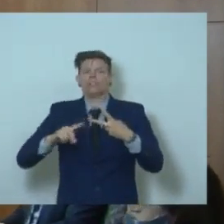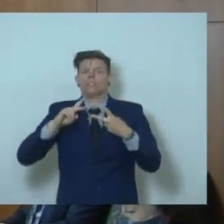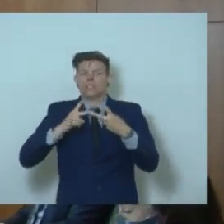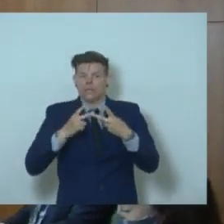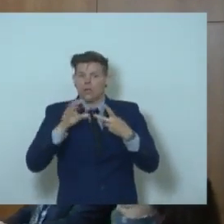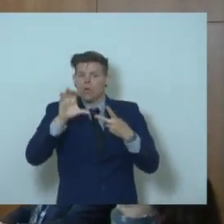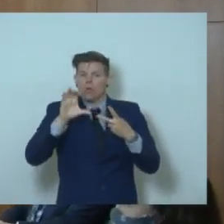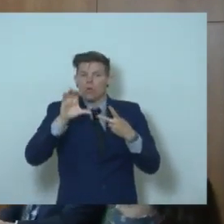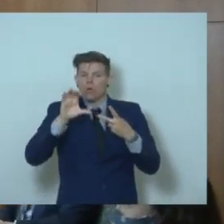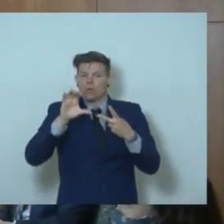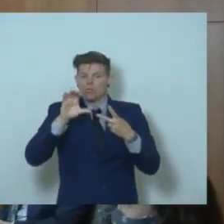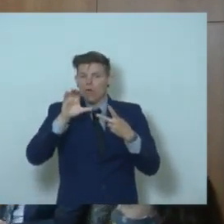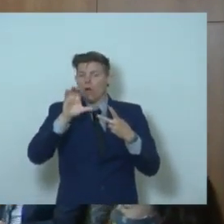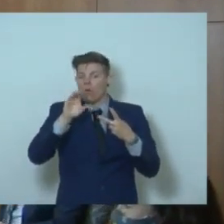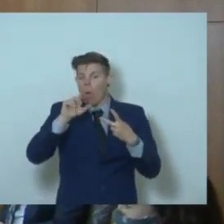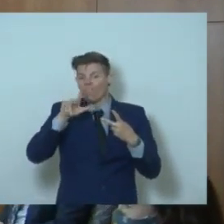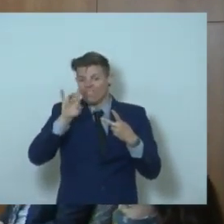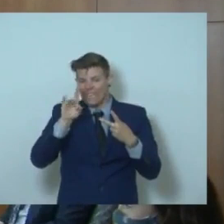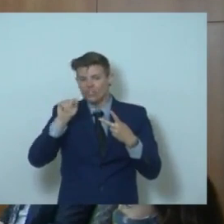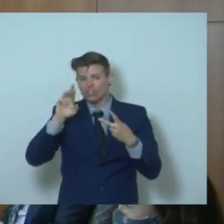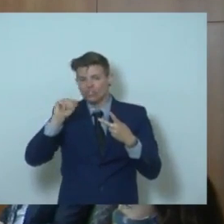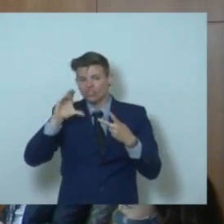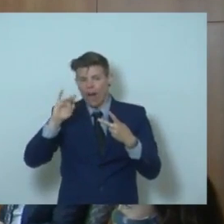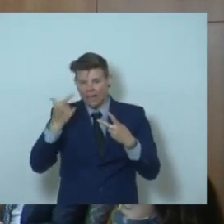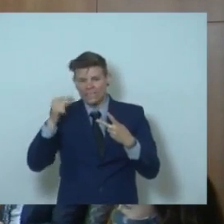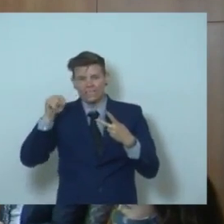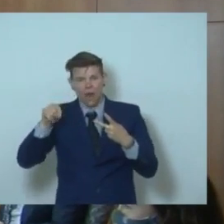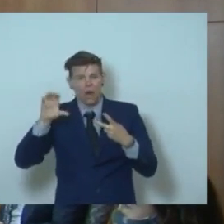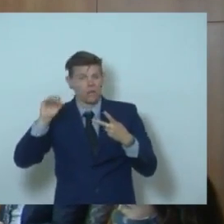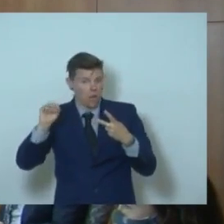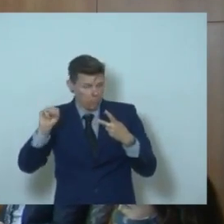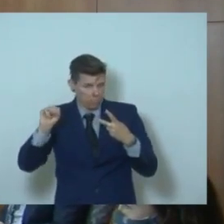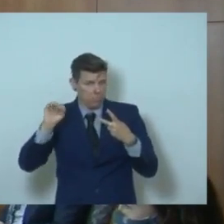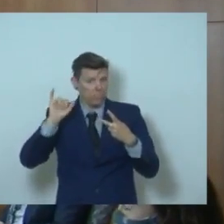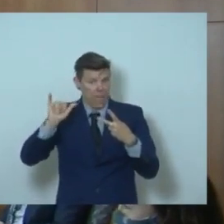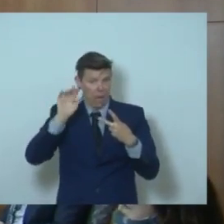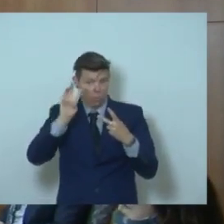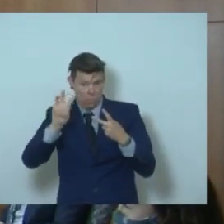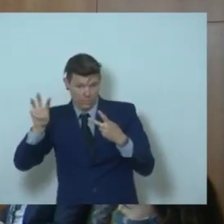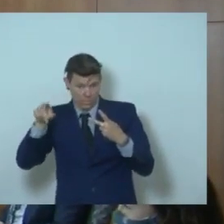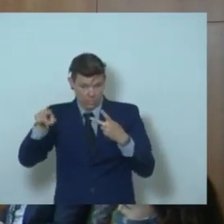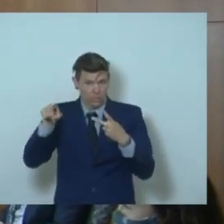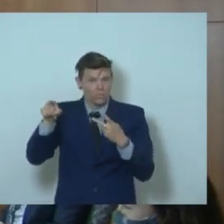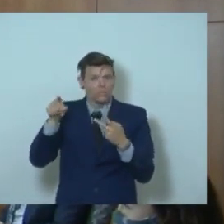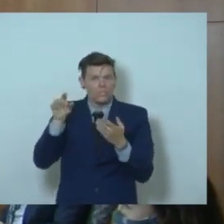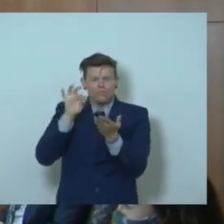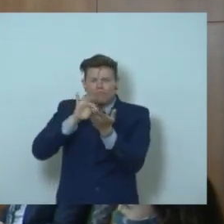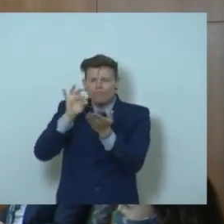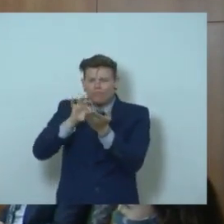SHEN’S AND THEN I HAD A I HAD A QUESTION ABOUT THE DATA COVID TRACKING.COM WHICH SUPPLIES THE DATA FOR THE COVID.